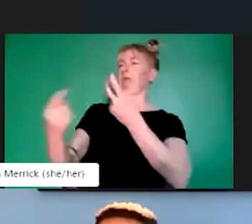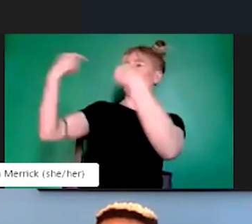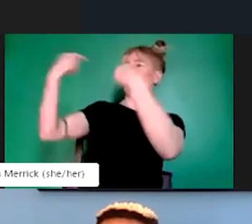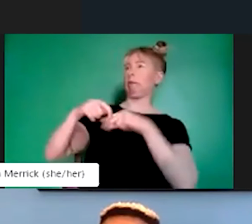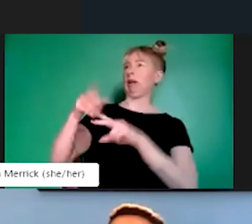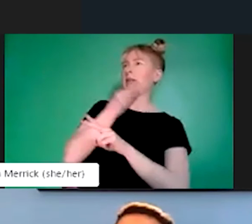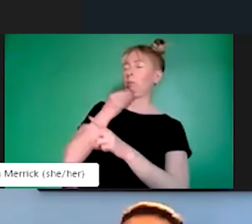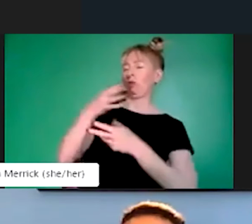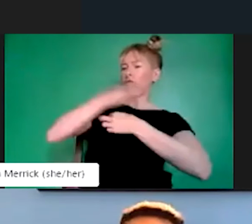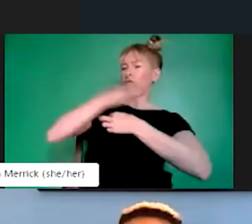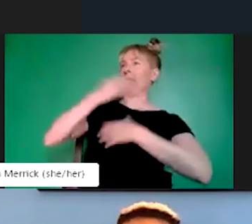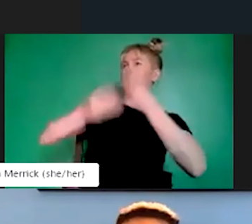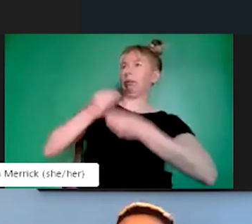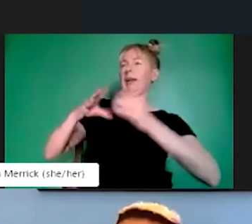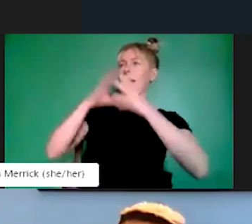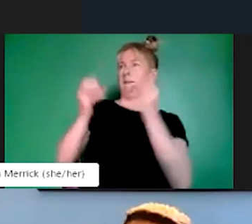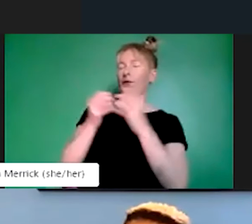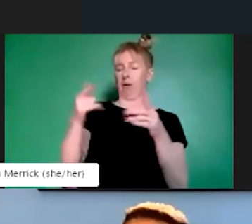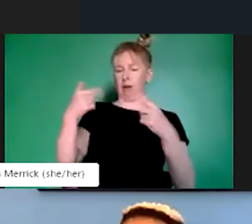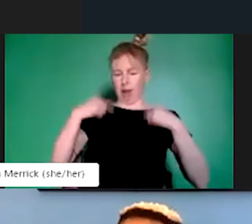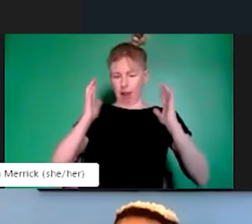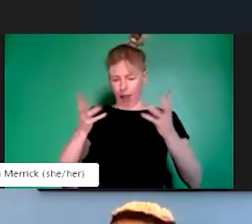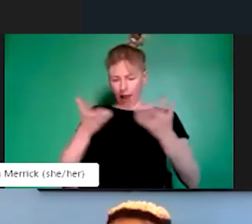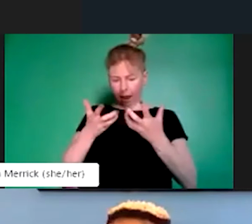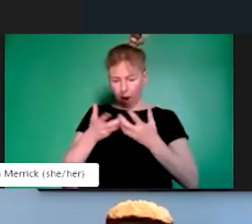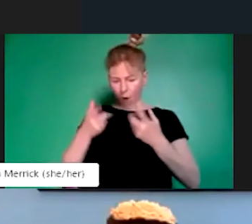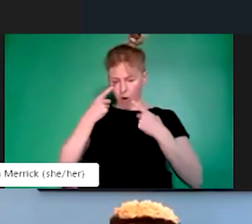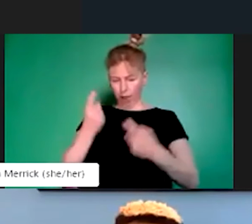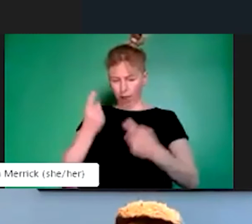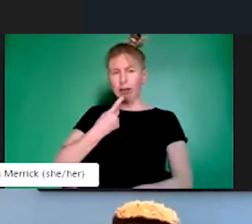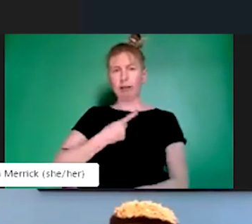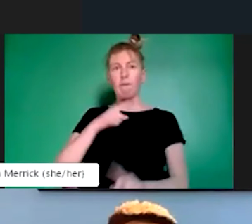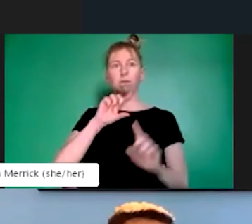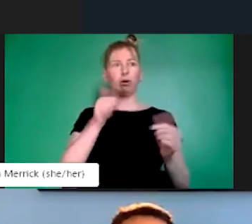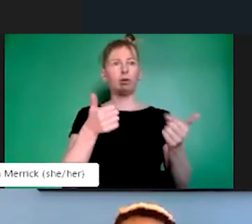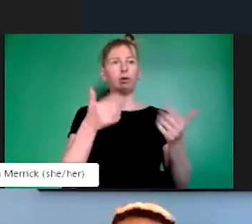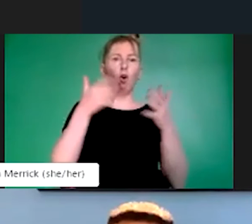ourselves and then co-opt care principles and you know, into what I would call